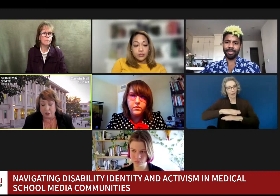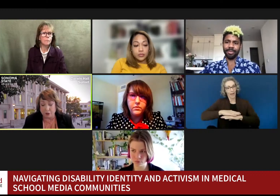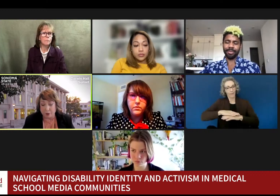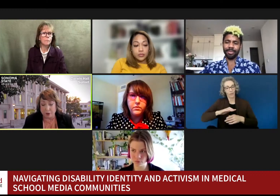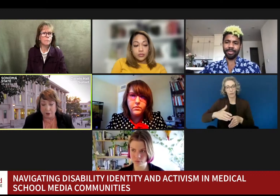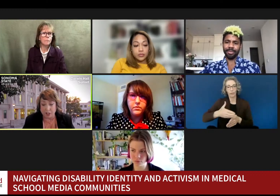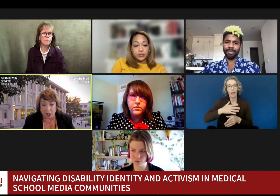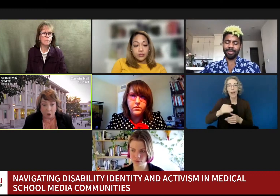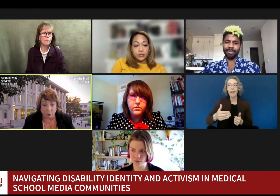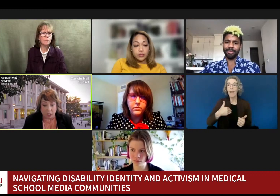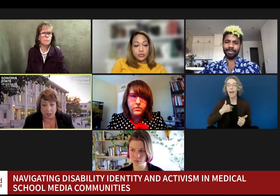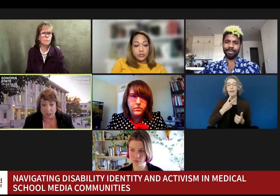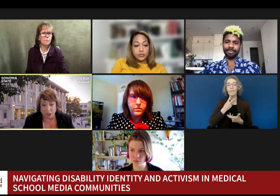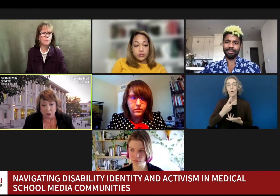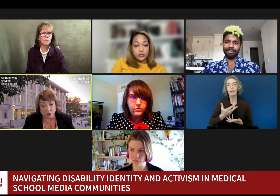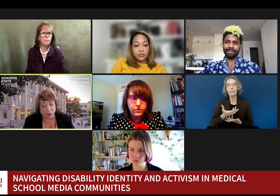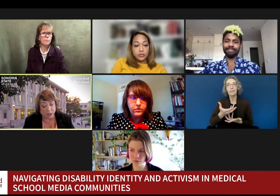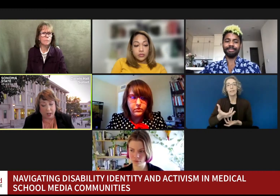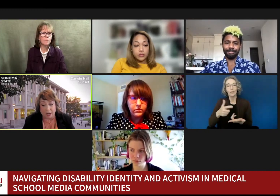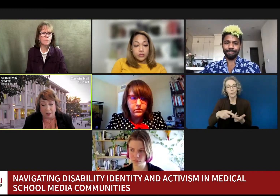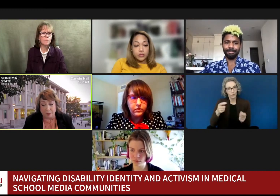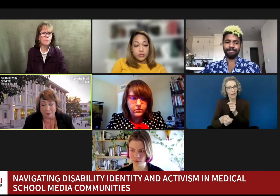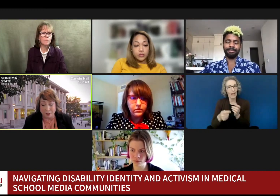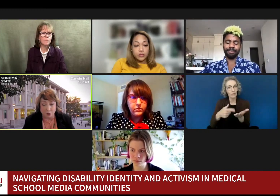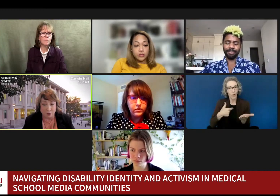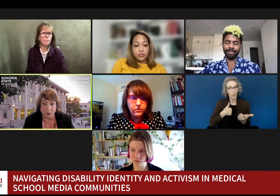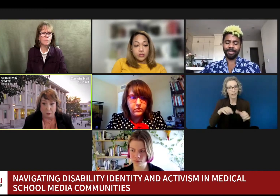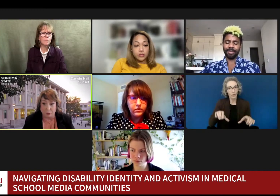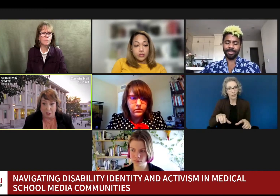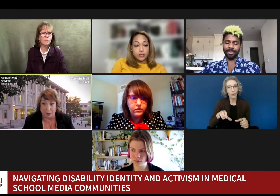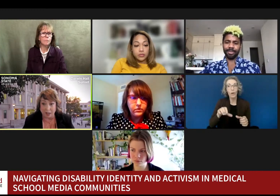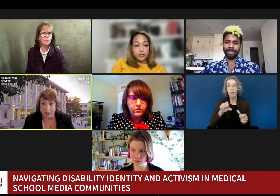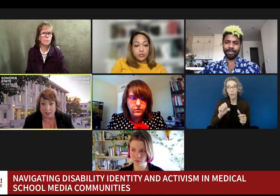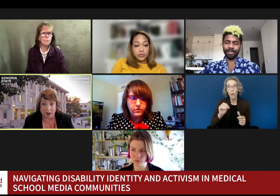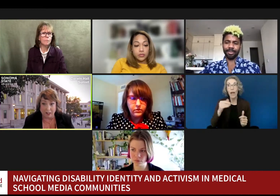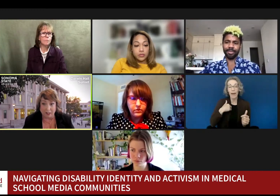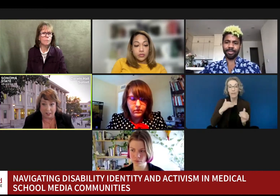So that there's equity and inclusion and people are treated with respect and kindly.